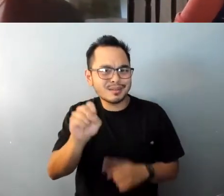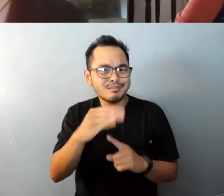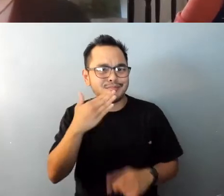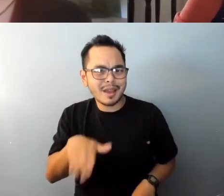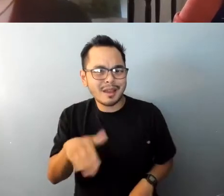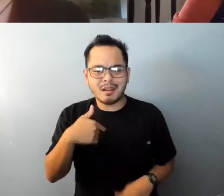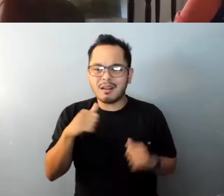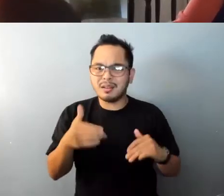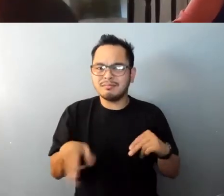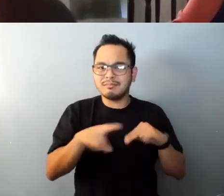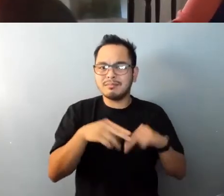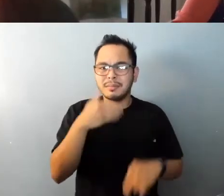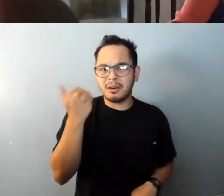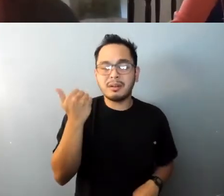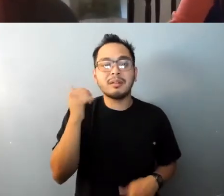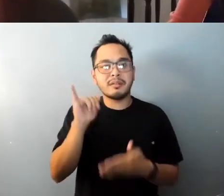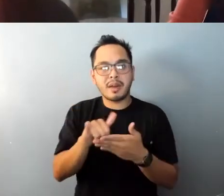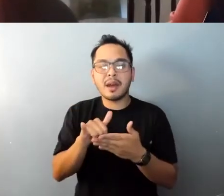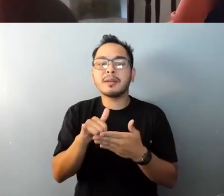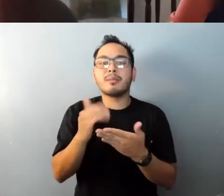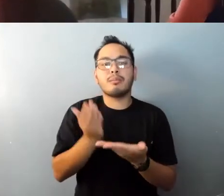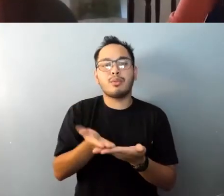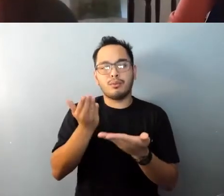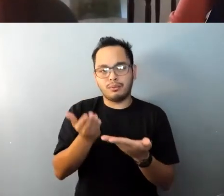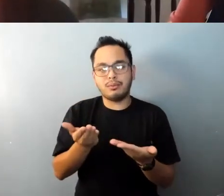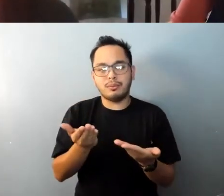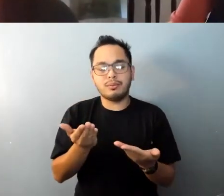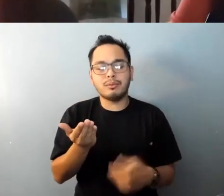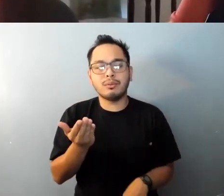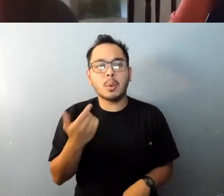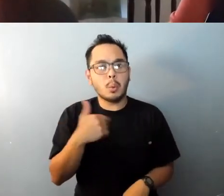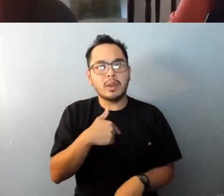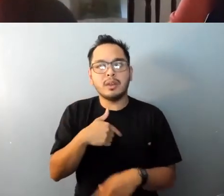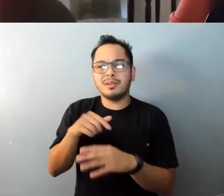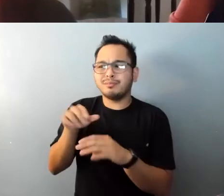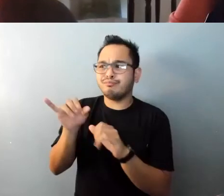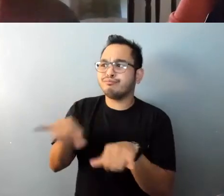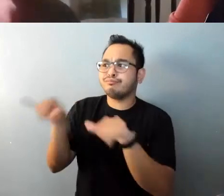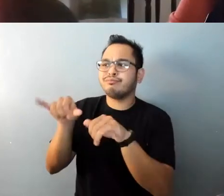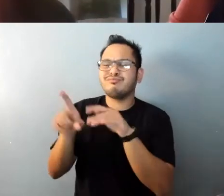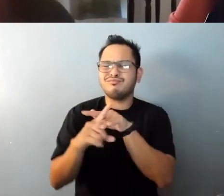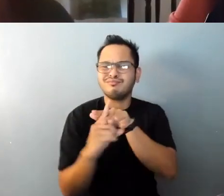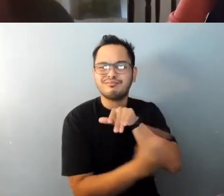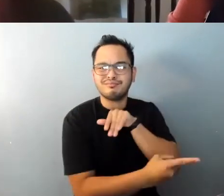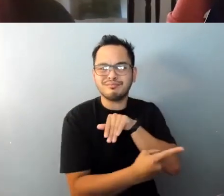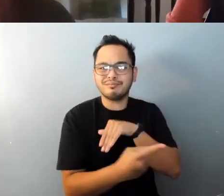a way of proving that we have escaped those aesthetic standards and things that we are